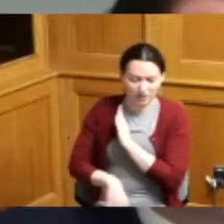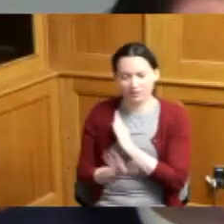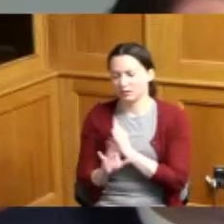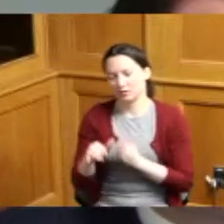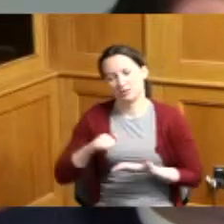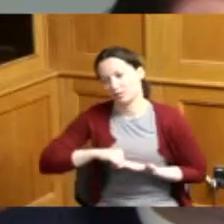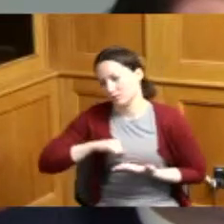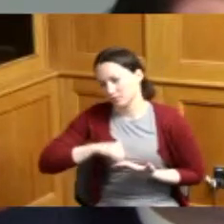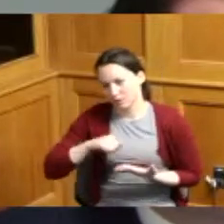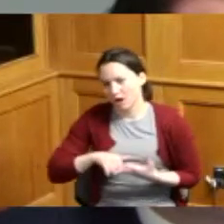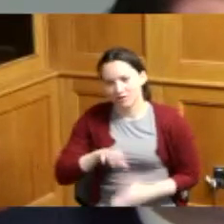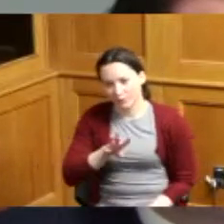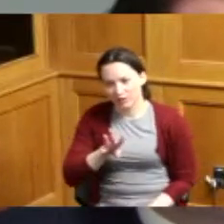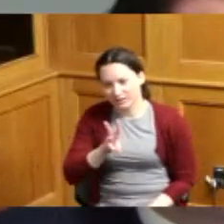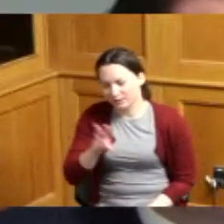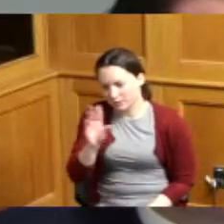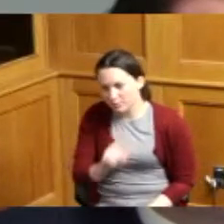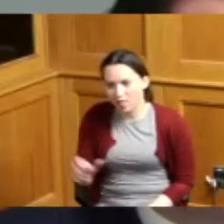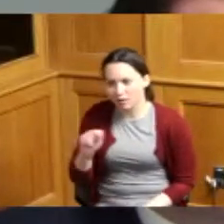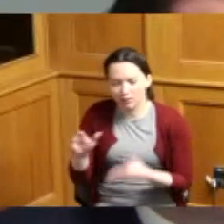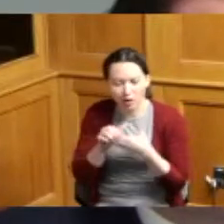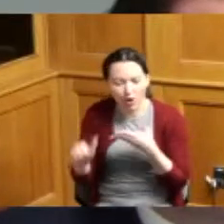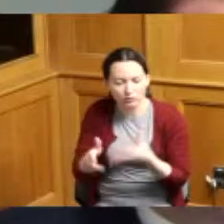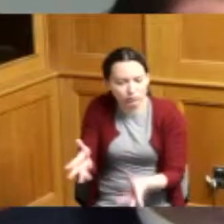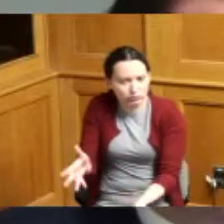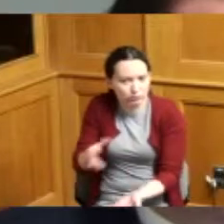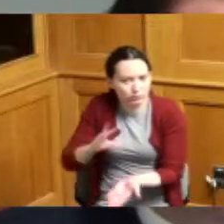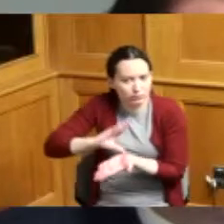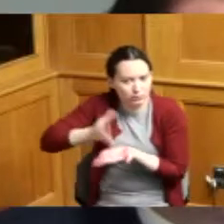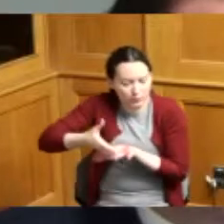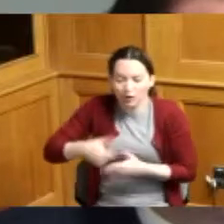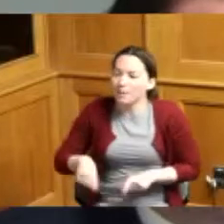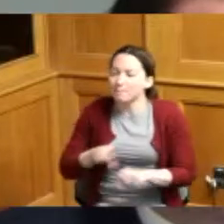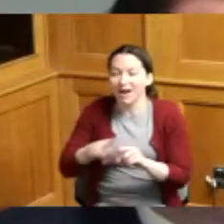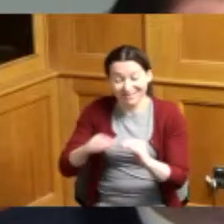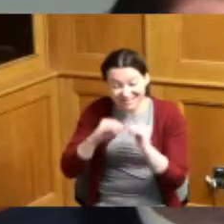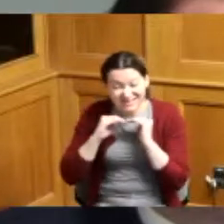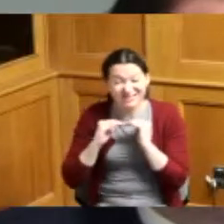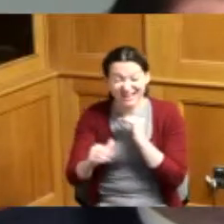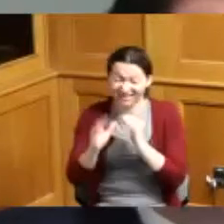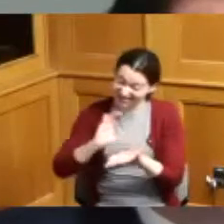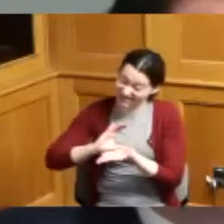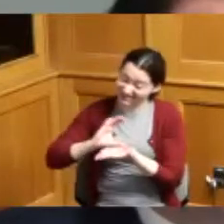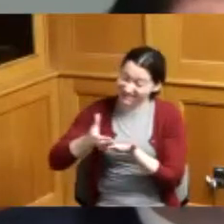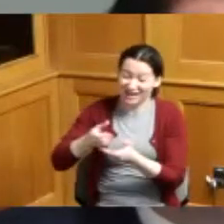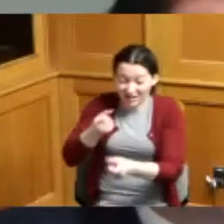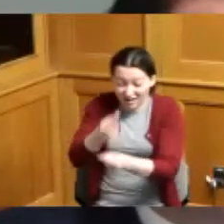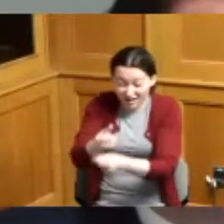again there's 46 million dollars in the fund um but that a sustained amount over over years would